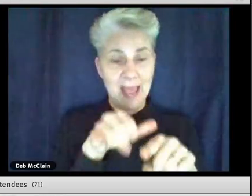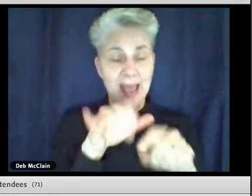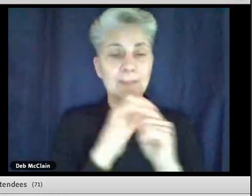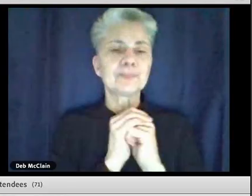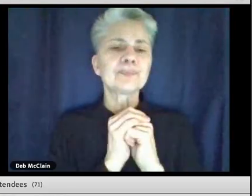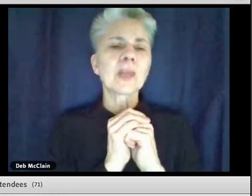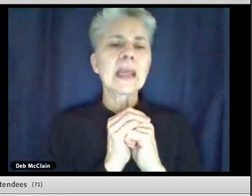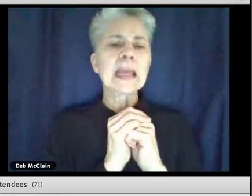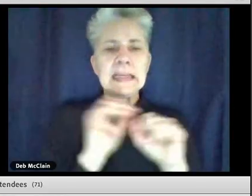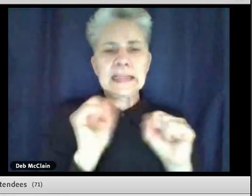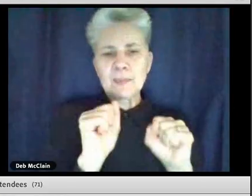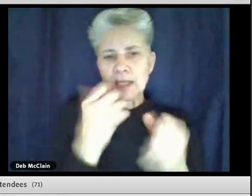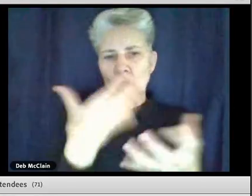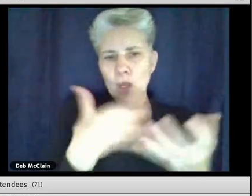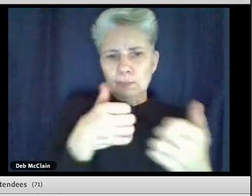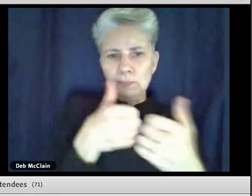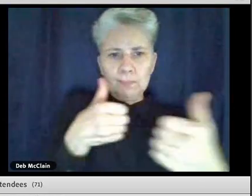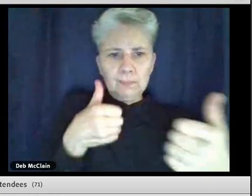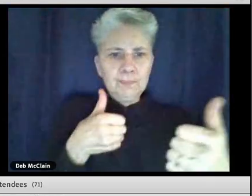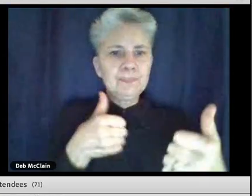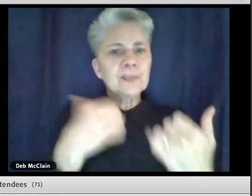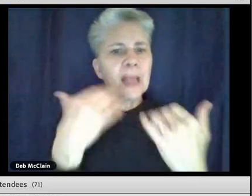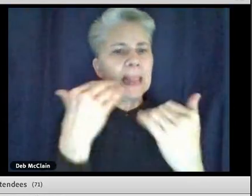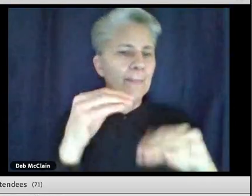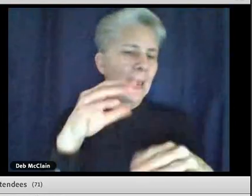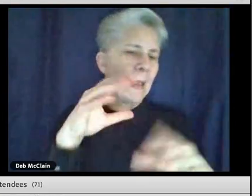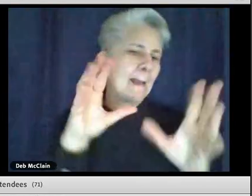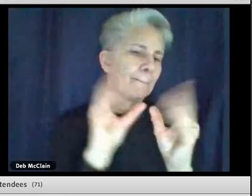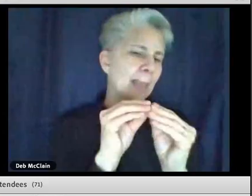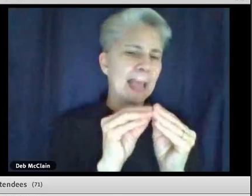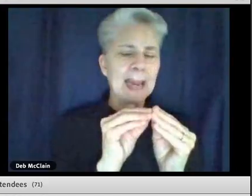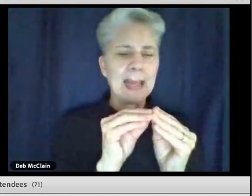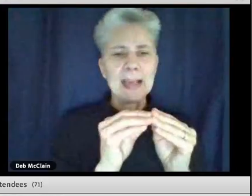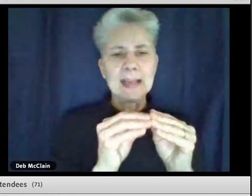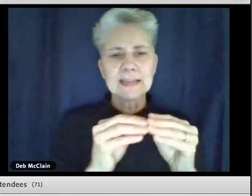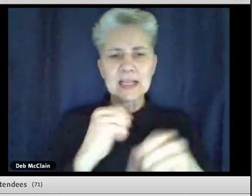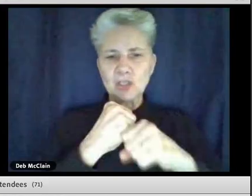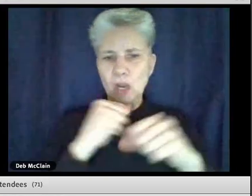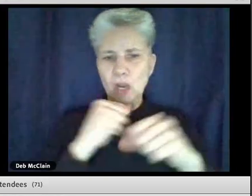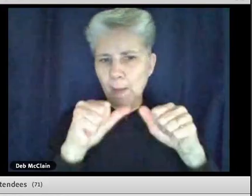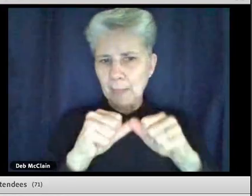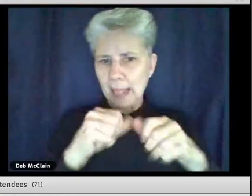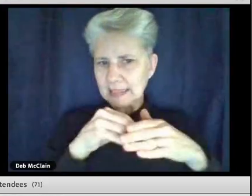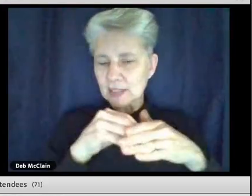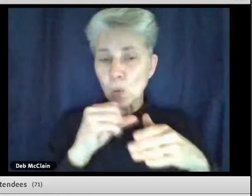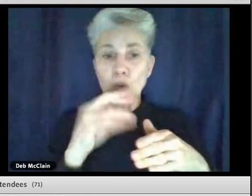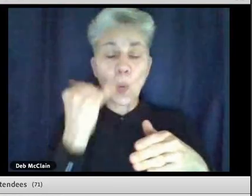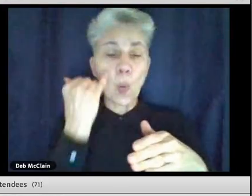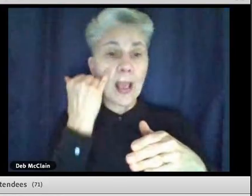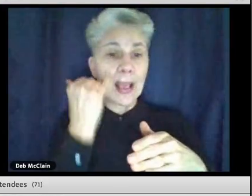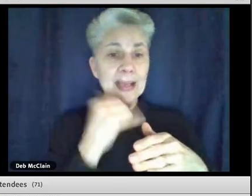Substantial social distance, limit meetings, TDYS, shelter in place indoors or if, as directed, don respirators,